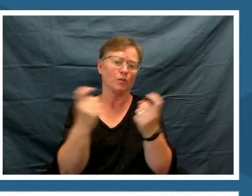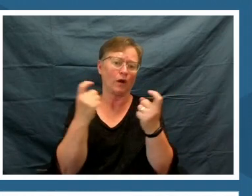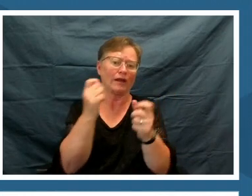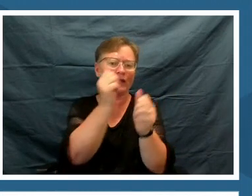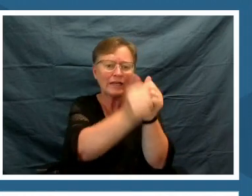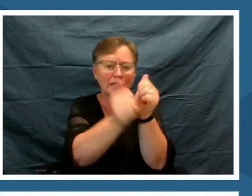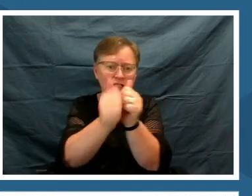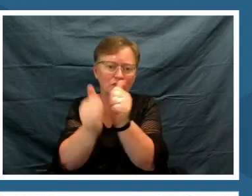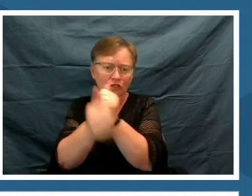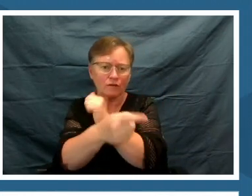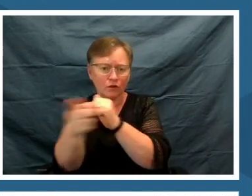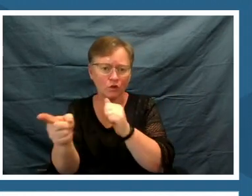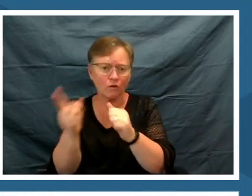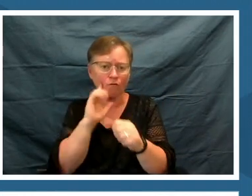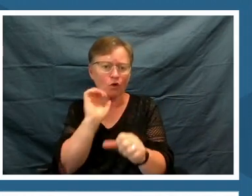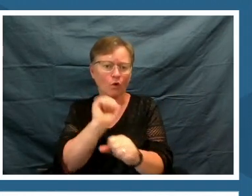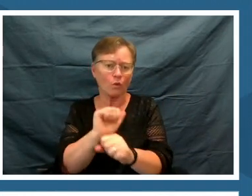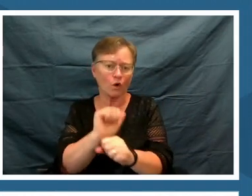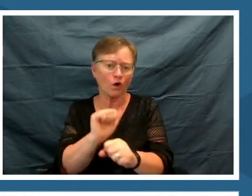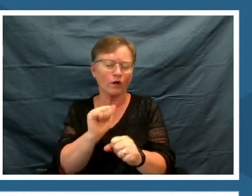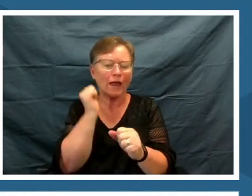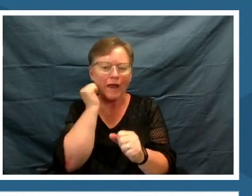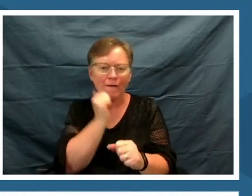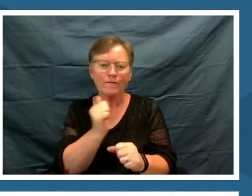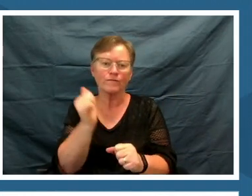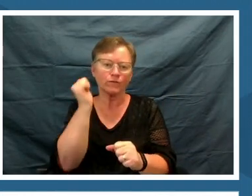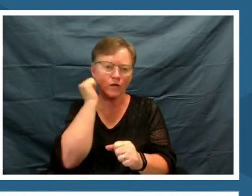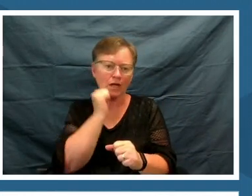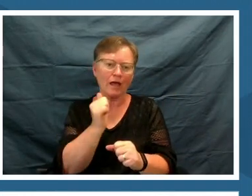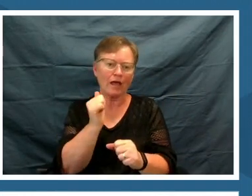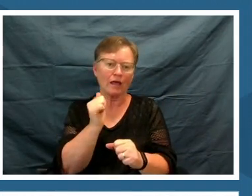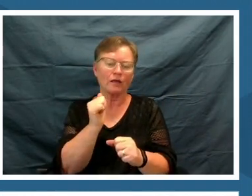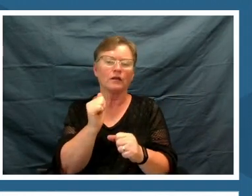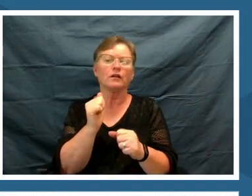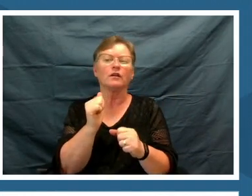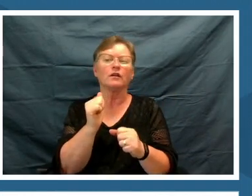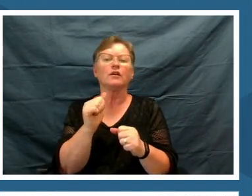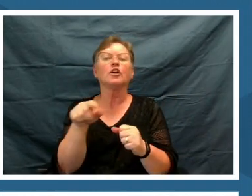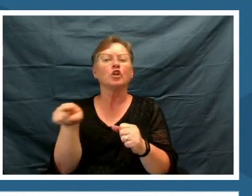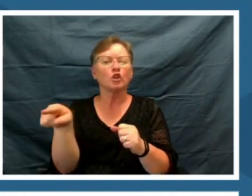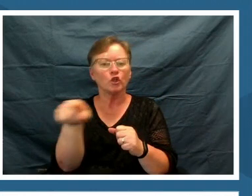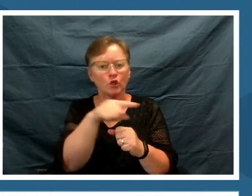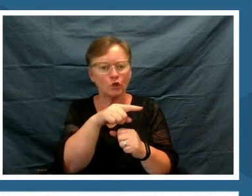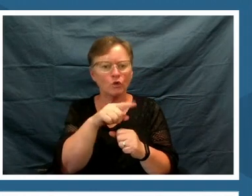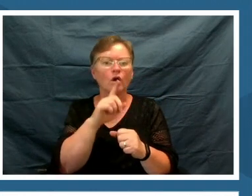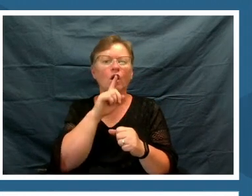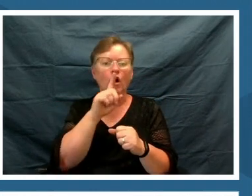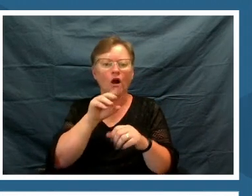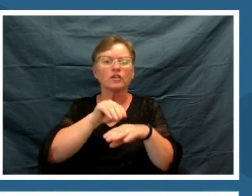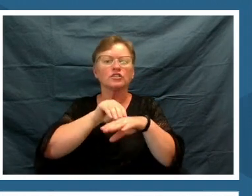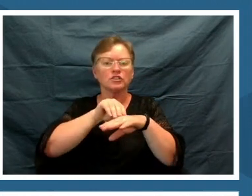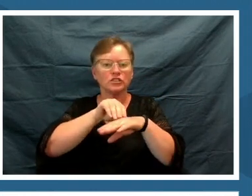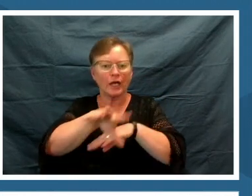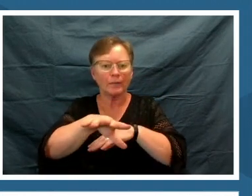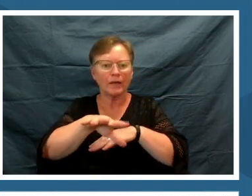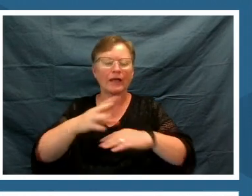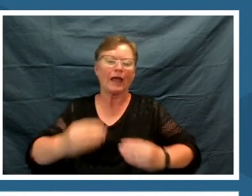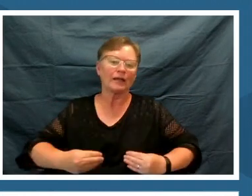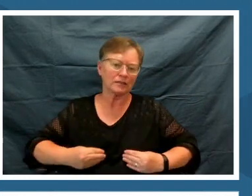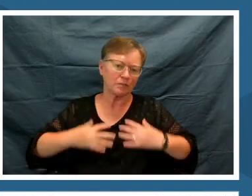that you do each and every day you are shaping and inspiring tomorrow's